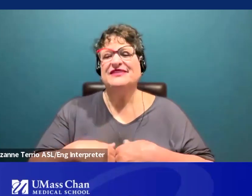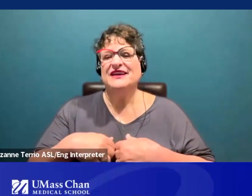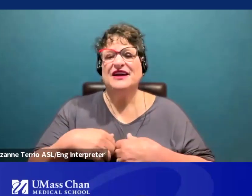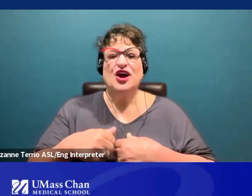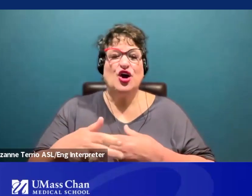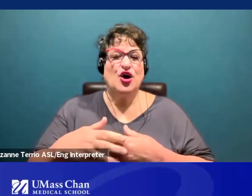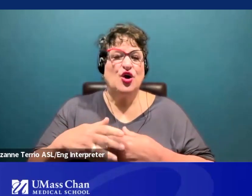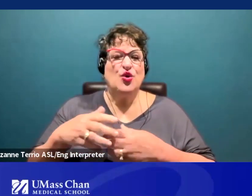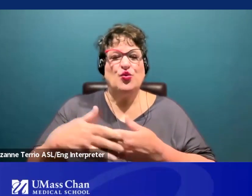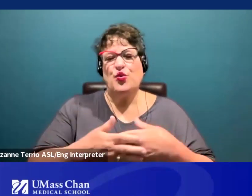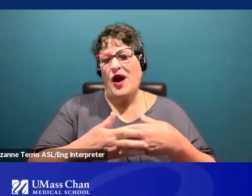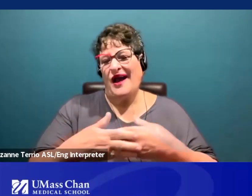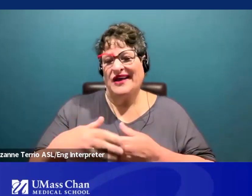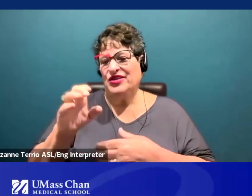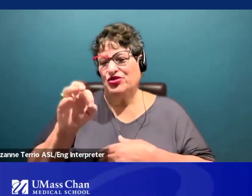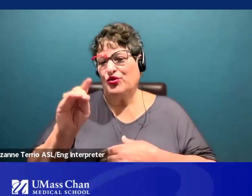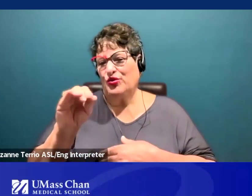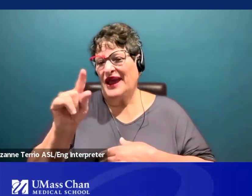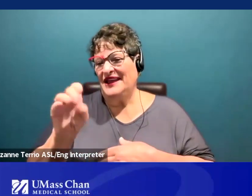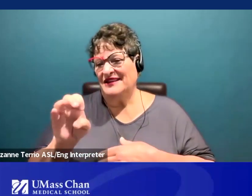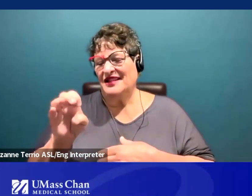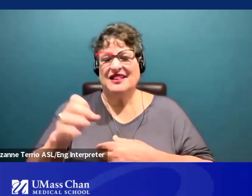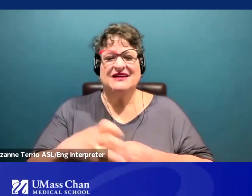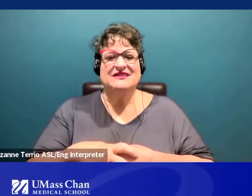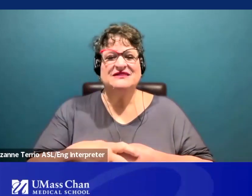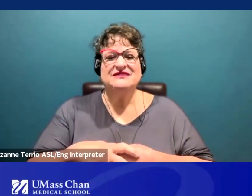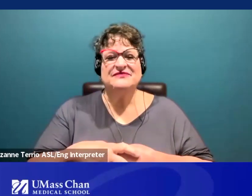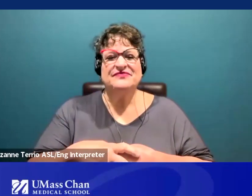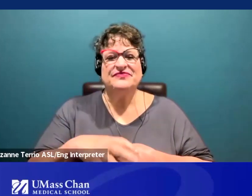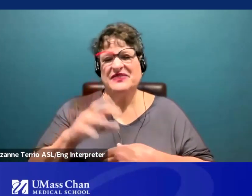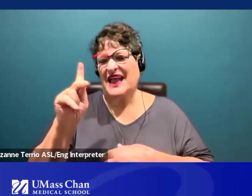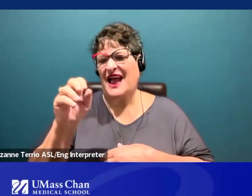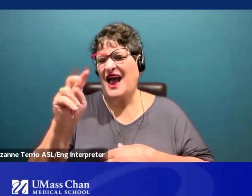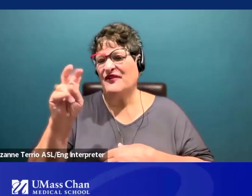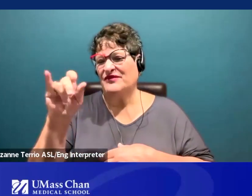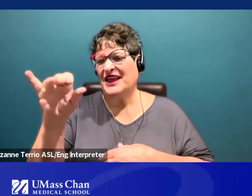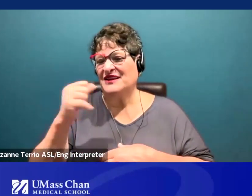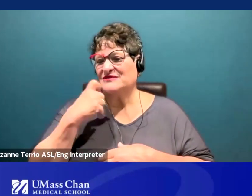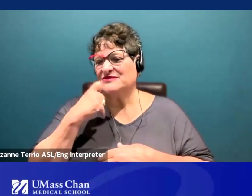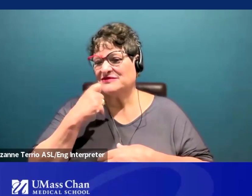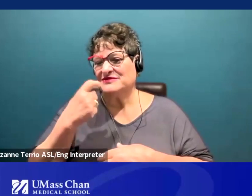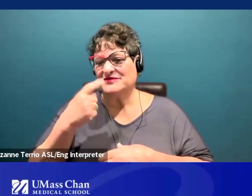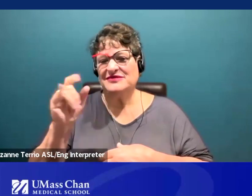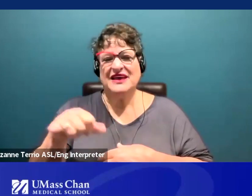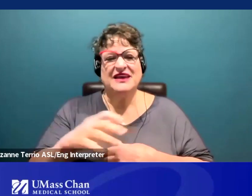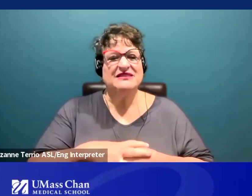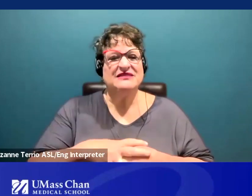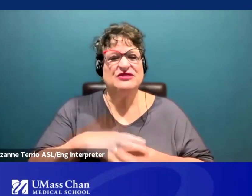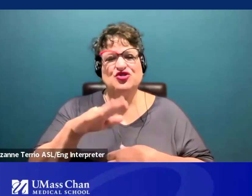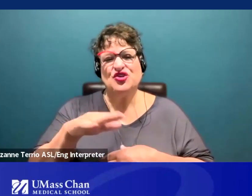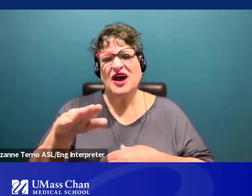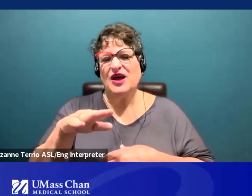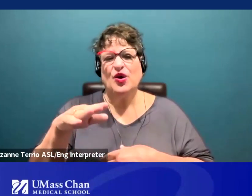and also the Child Welfare Information Gateway. The Association of Successful Parenting,